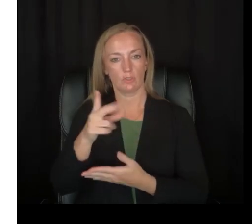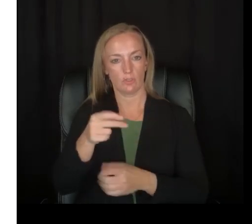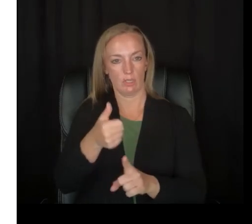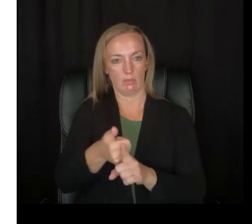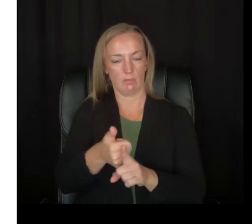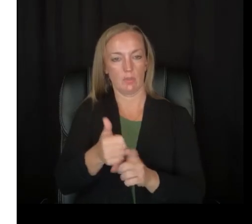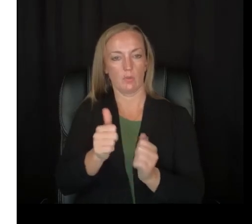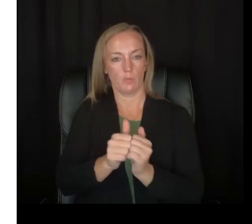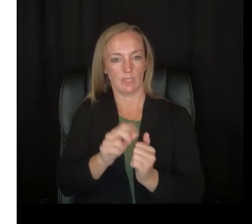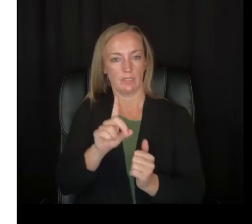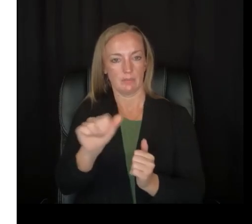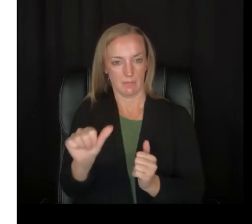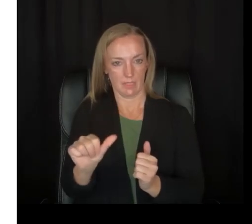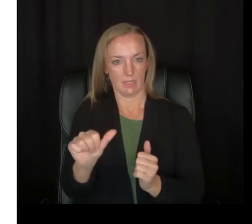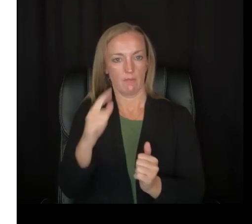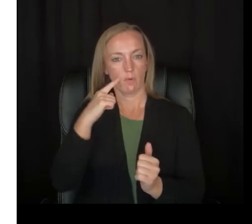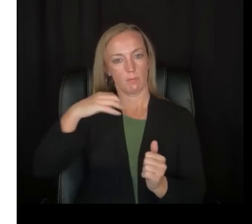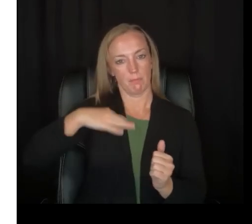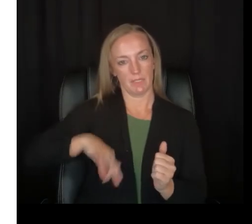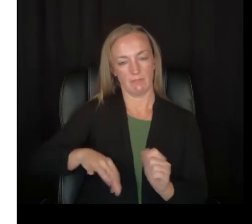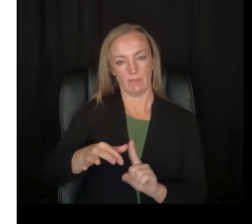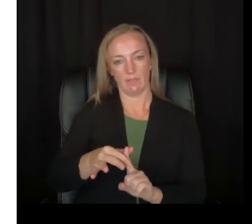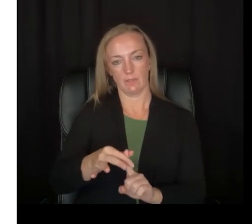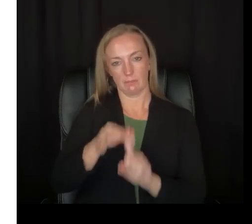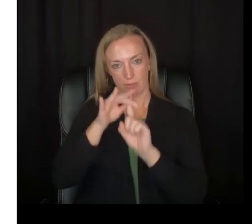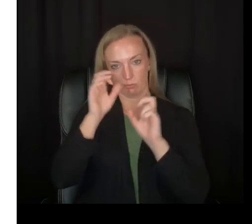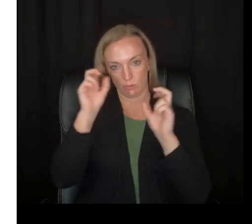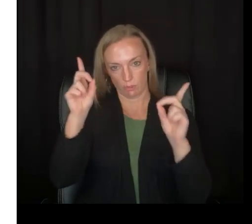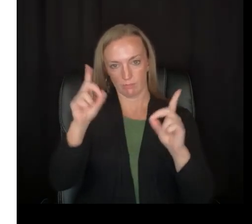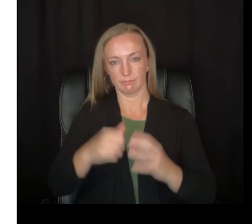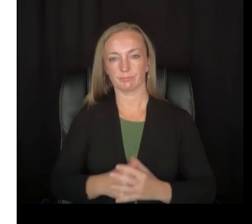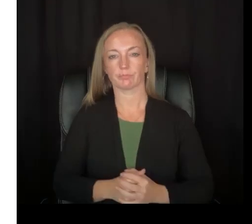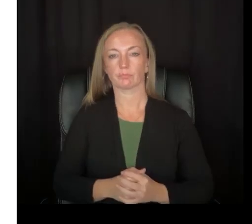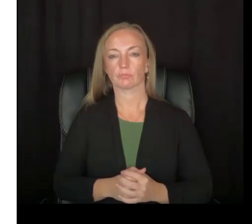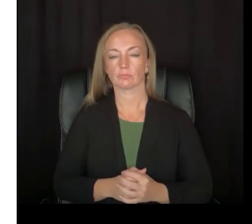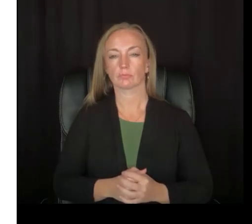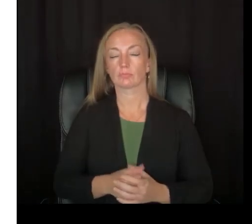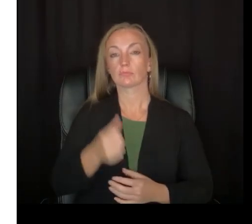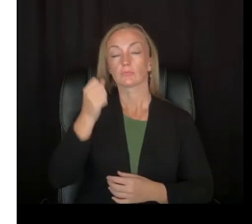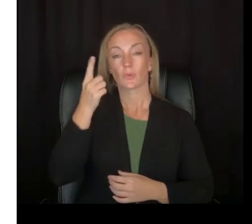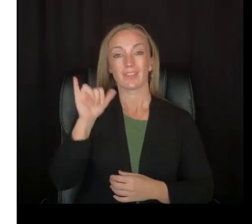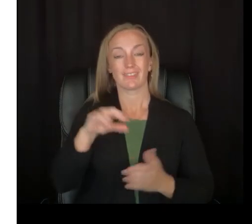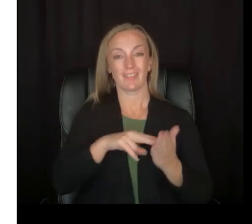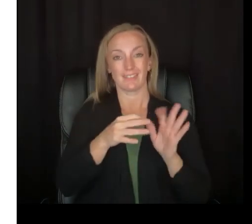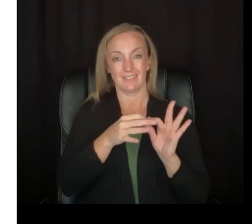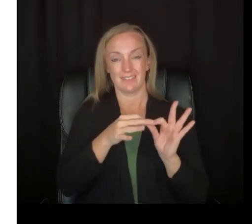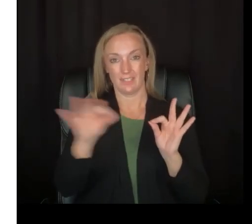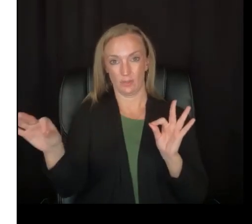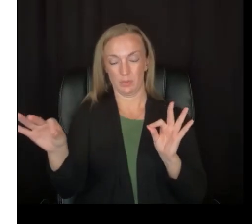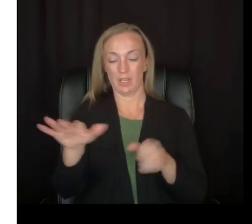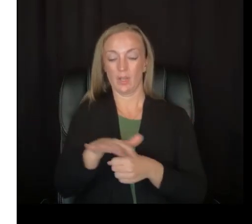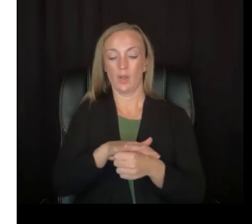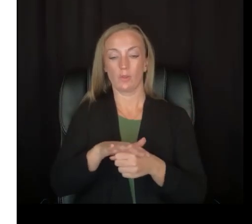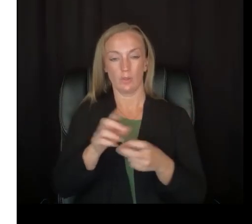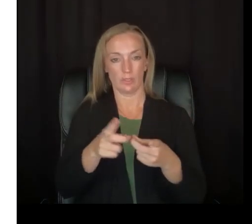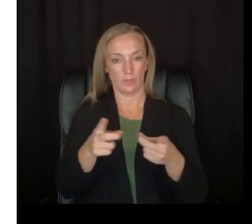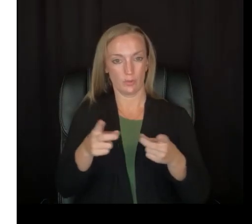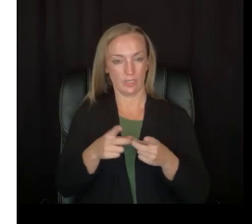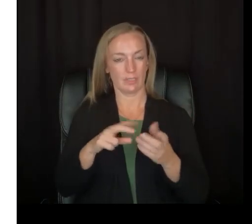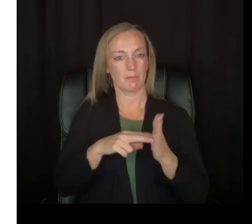disability to benefit from a special education. Per this definition, a local district must provide special